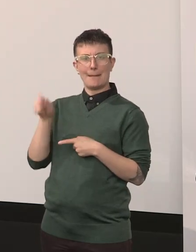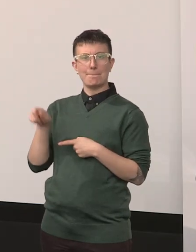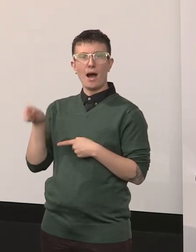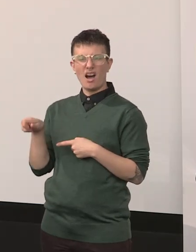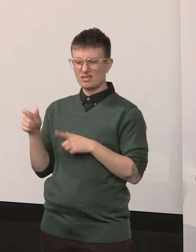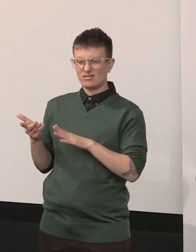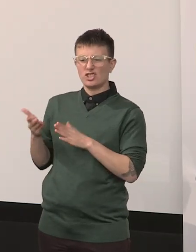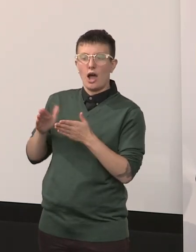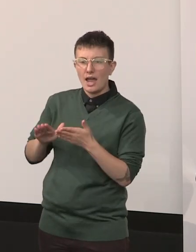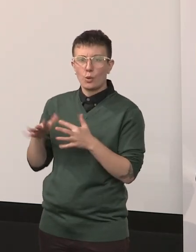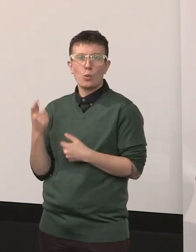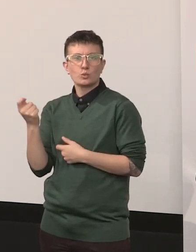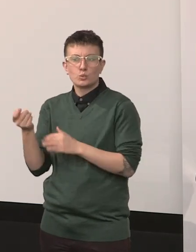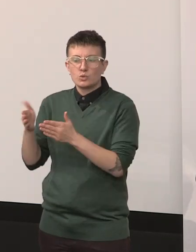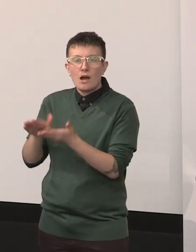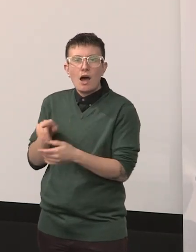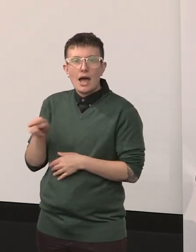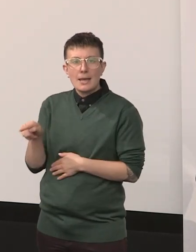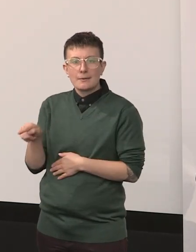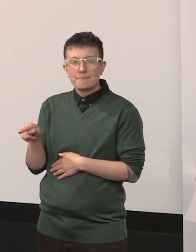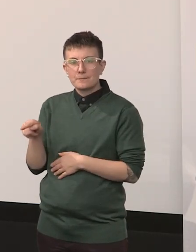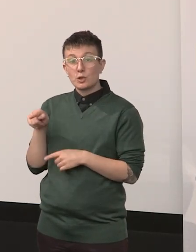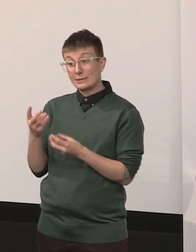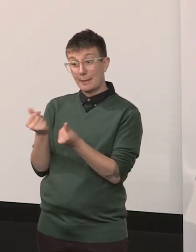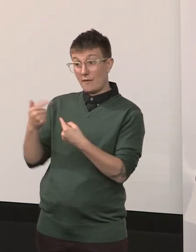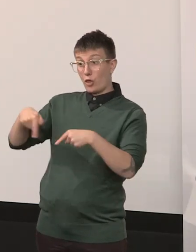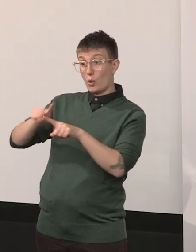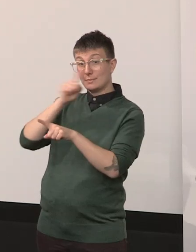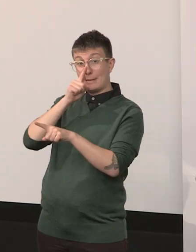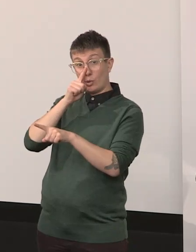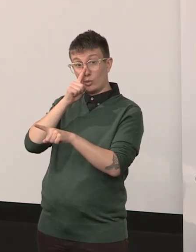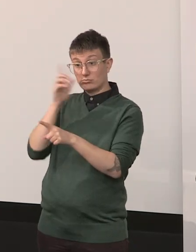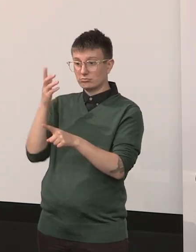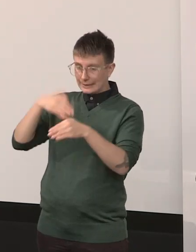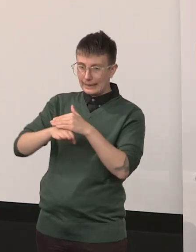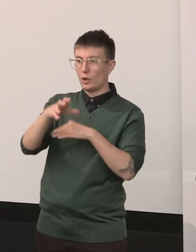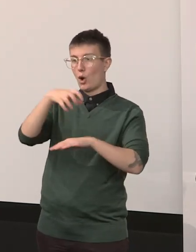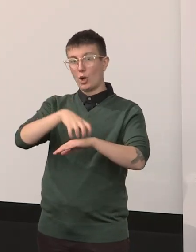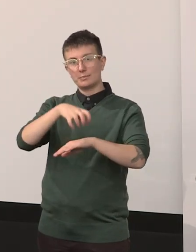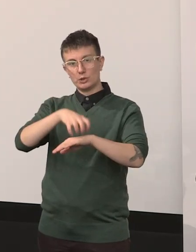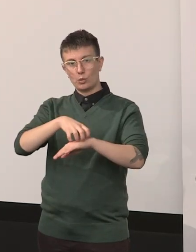Sometimes those relatives are in a hospital ward or in a hospice rather than at home.